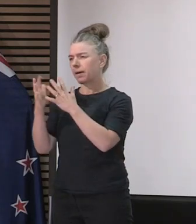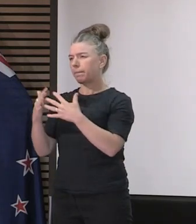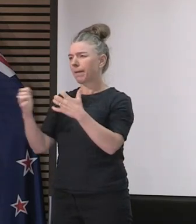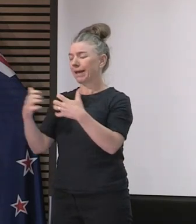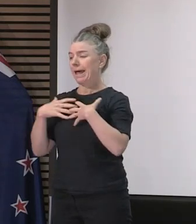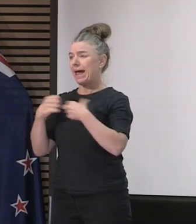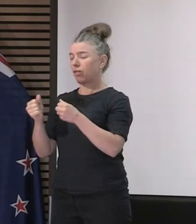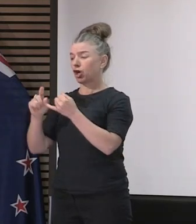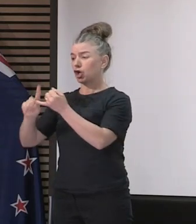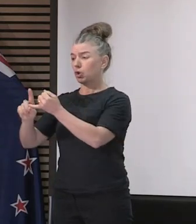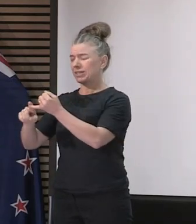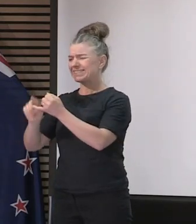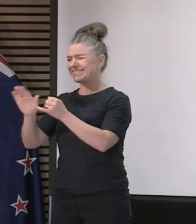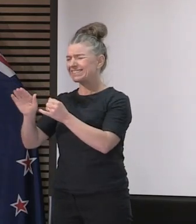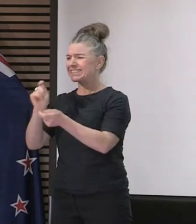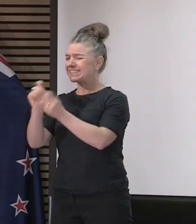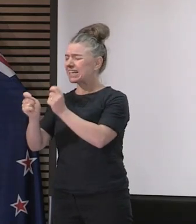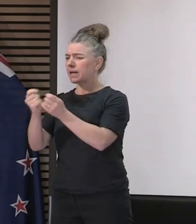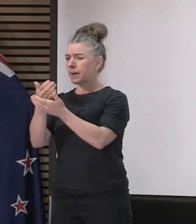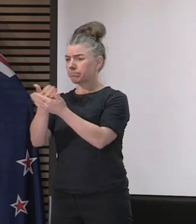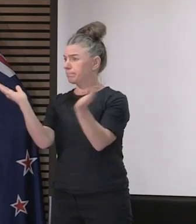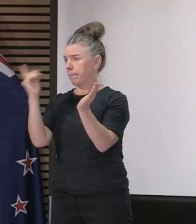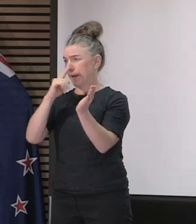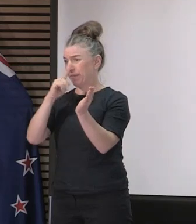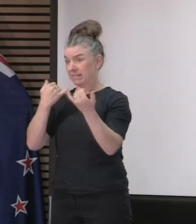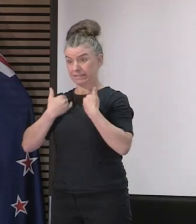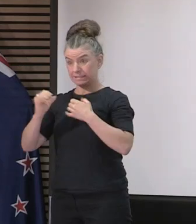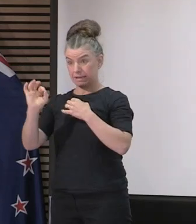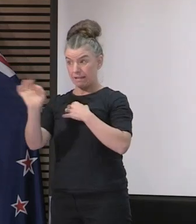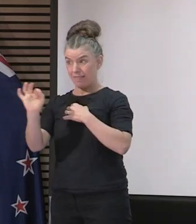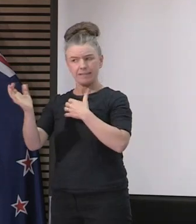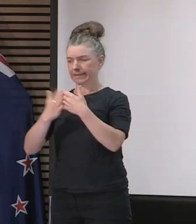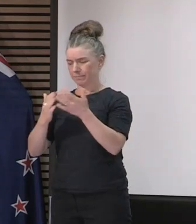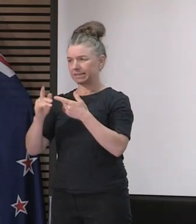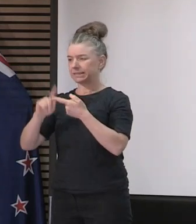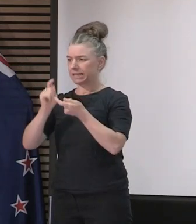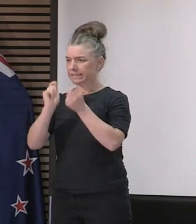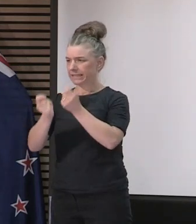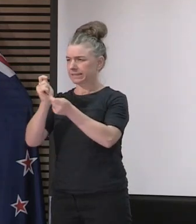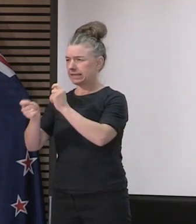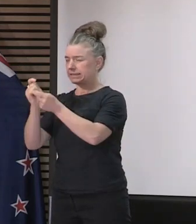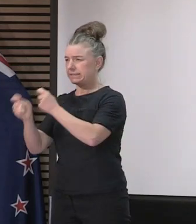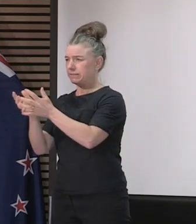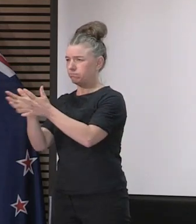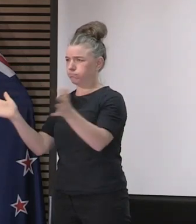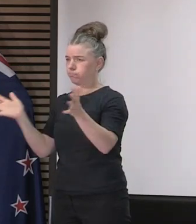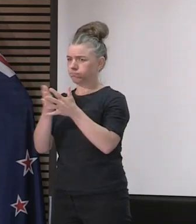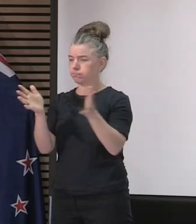For the last two or three weeks we have been working closely with public health